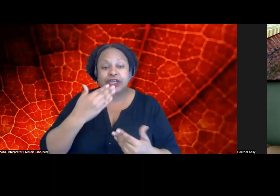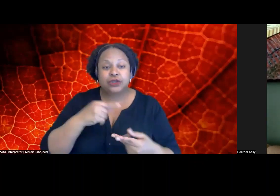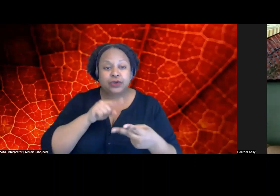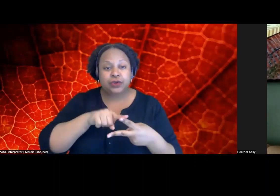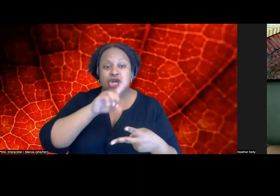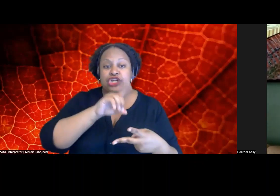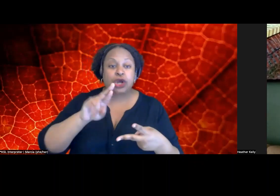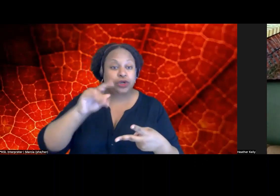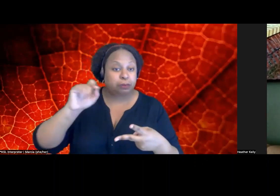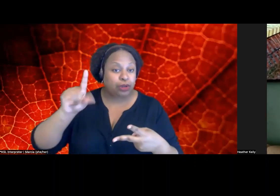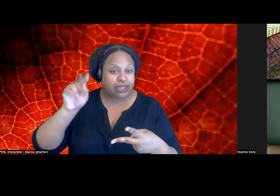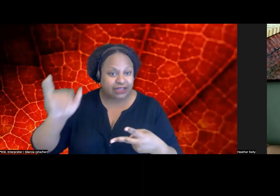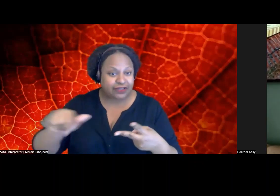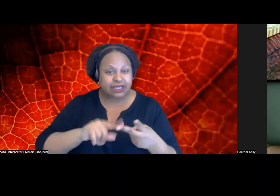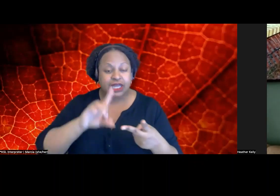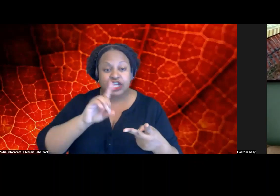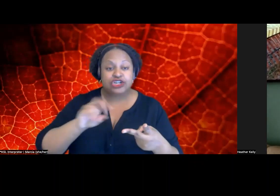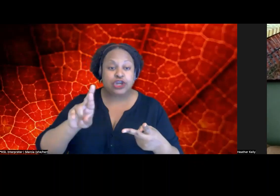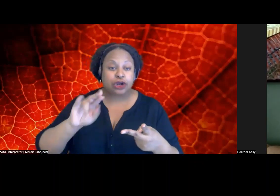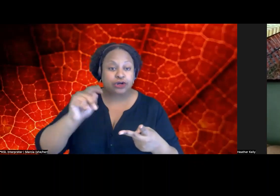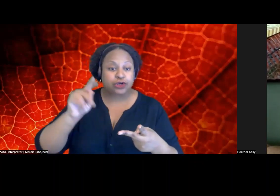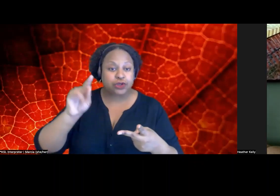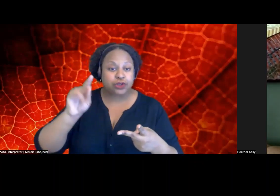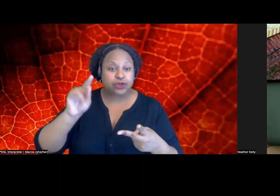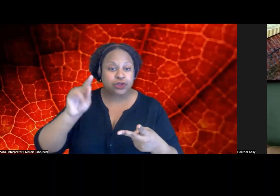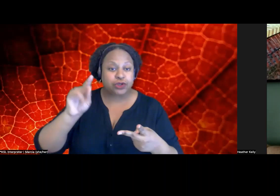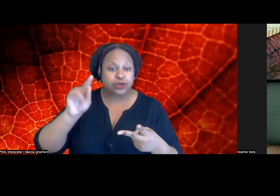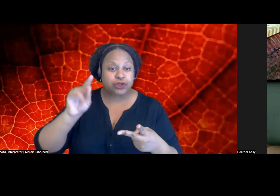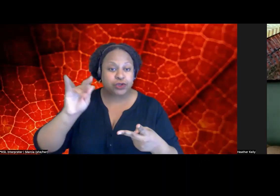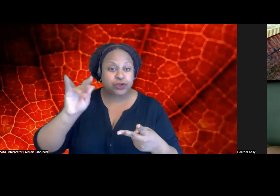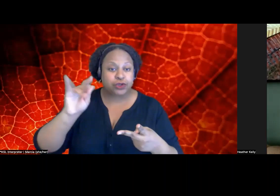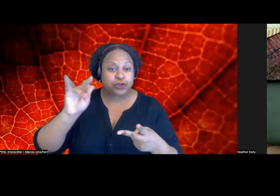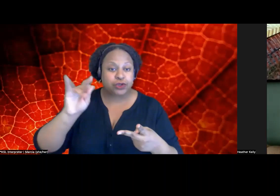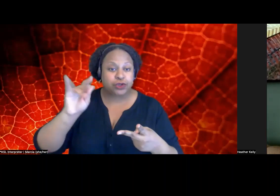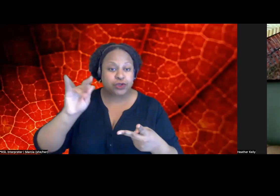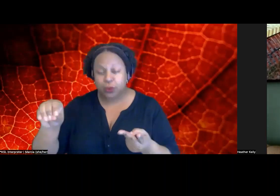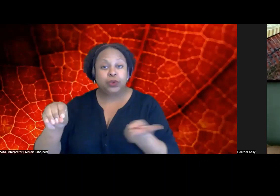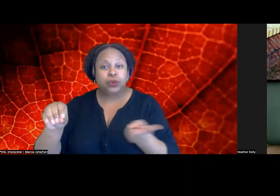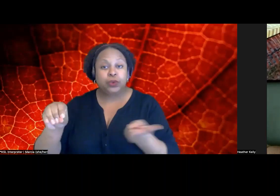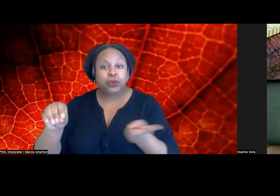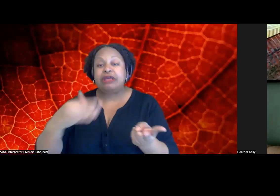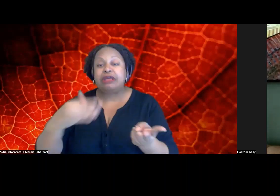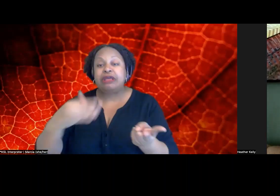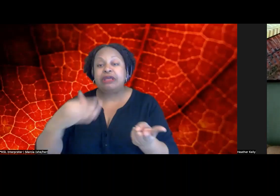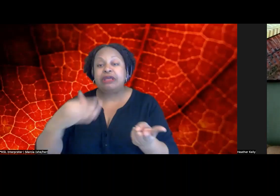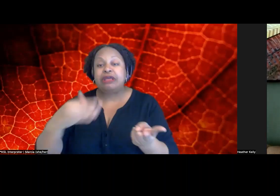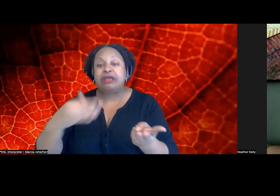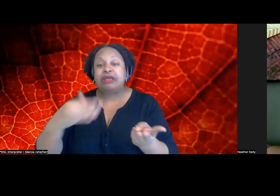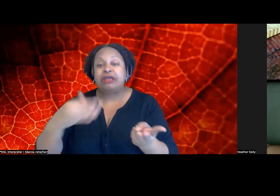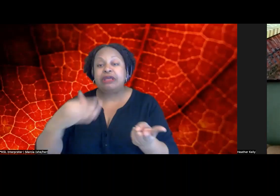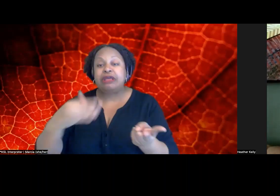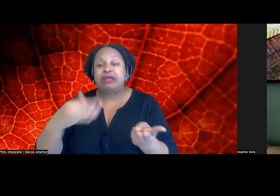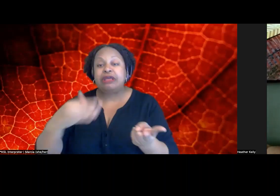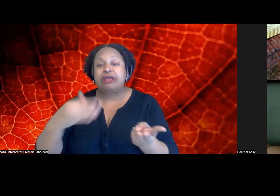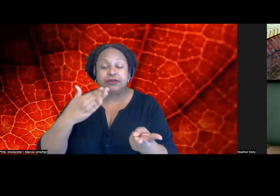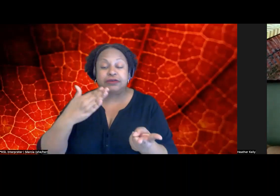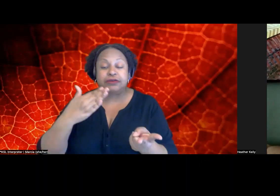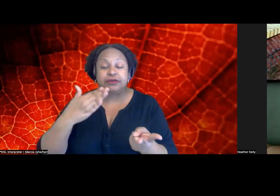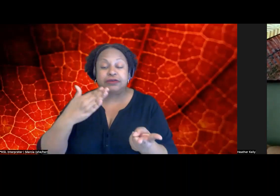and Dr Tony Pignatellio for reminding us of the need for collaboration and constant communication.